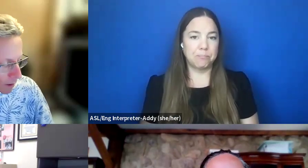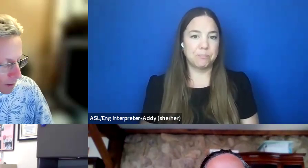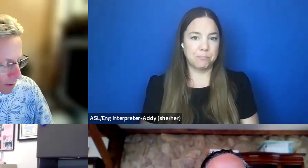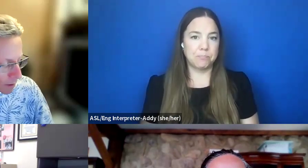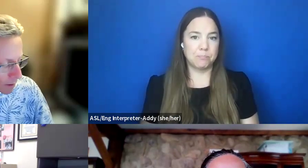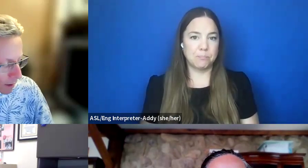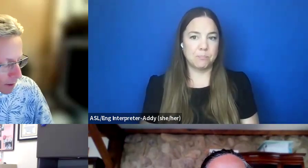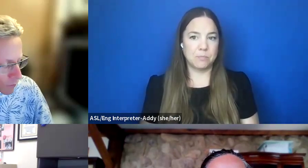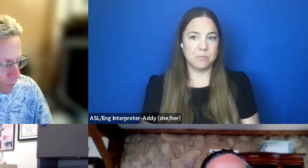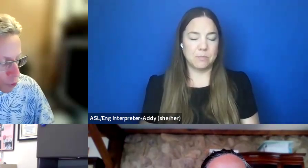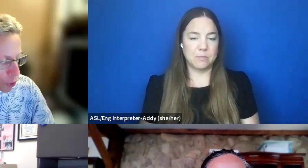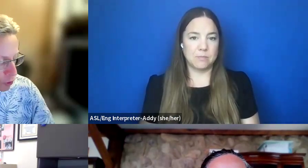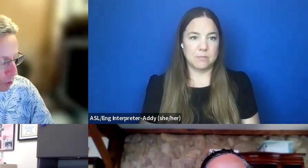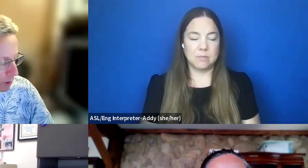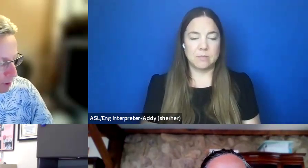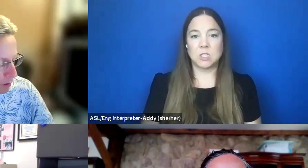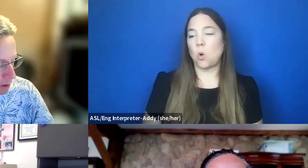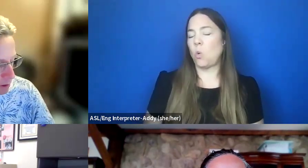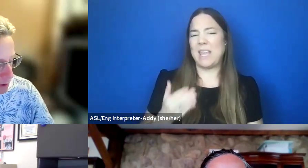Elissa w/ APRIL: and. Don Dew: And even if you don't know anybody.